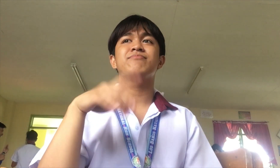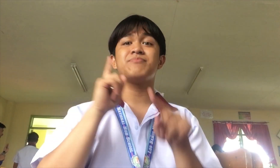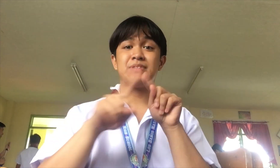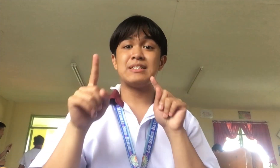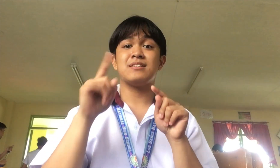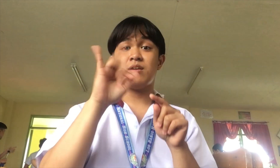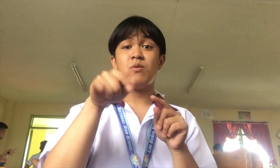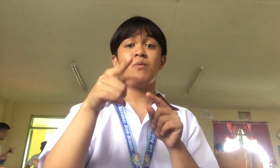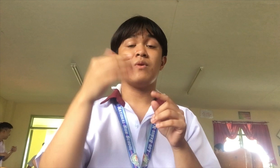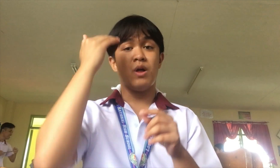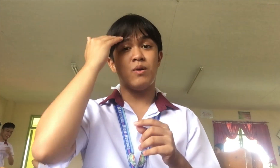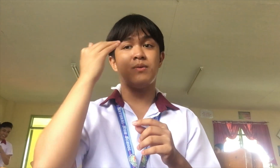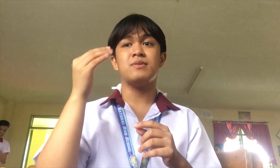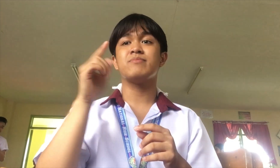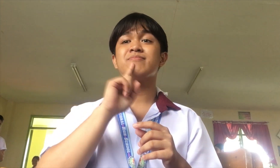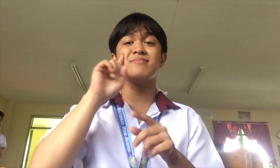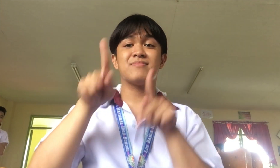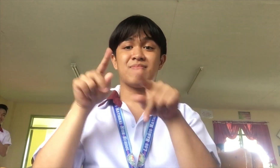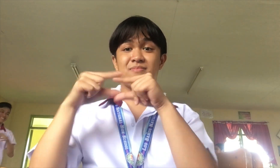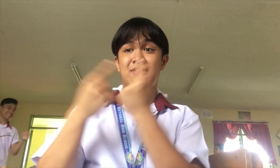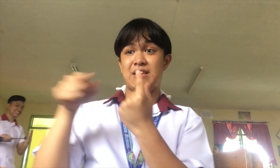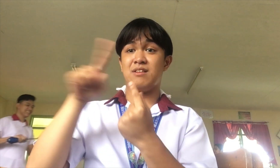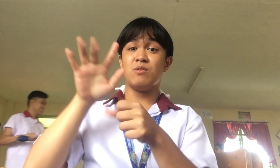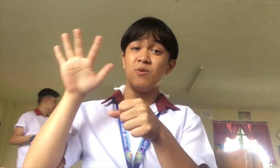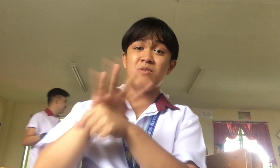But if you absolutely know that there is a full of deaf students in one group,